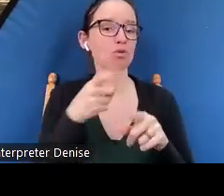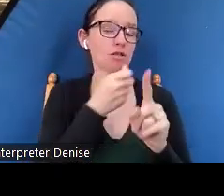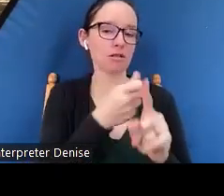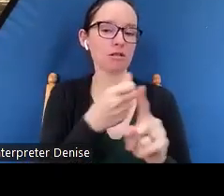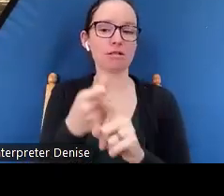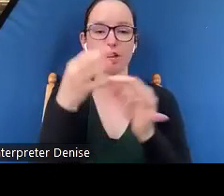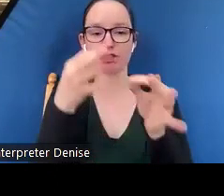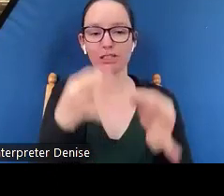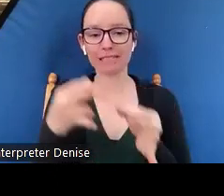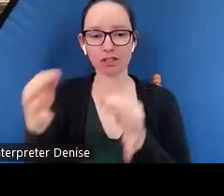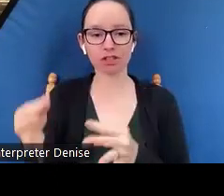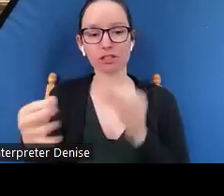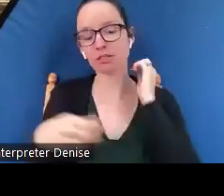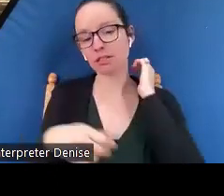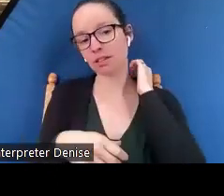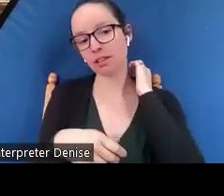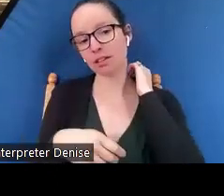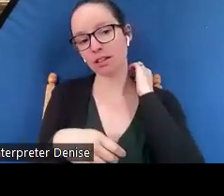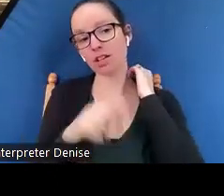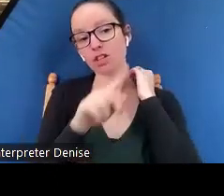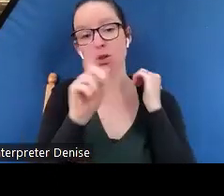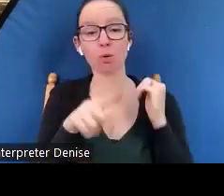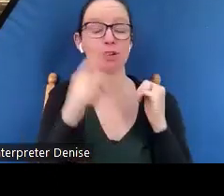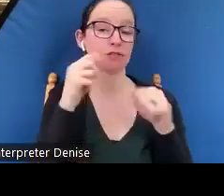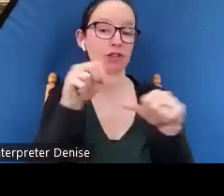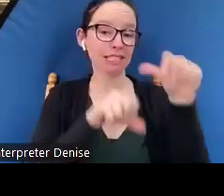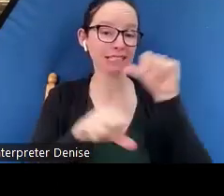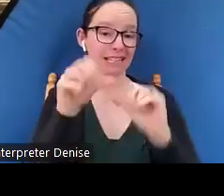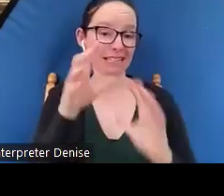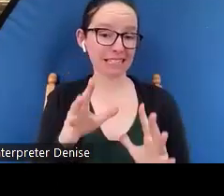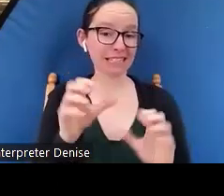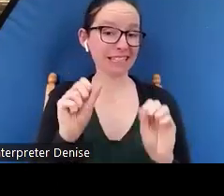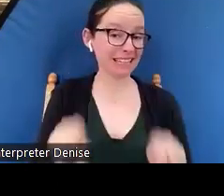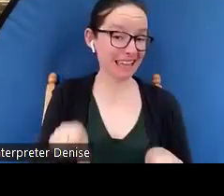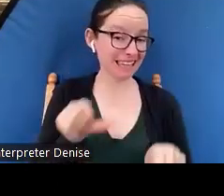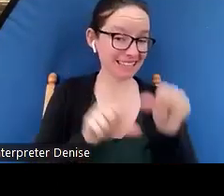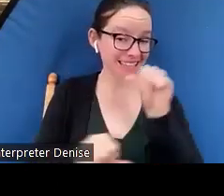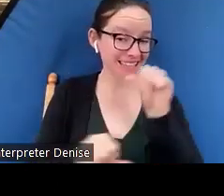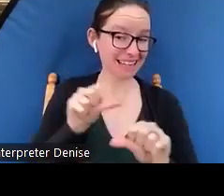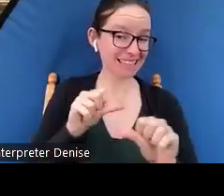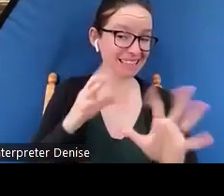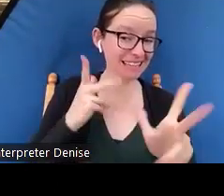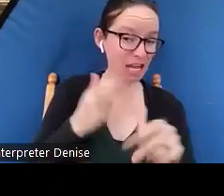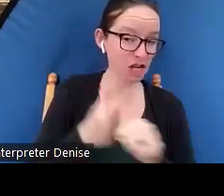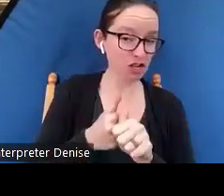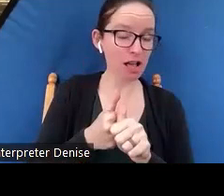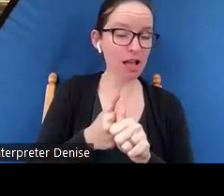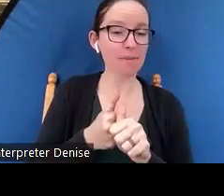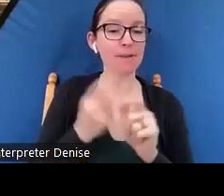The question for scientists has been really, can science catch up to those managers who are expected to think about